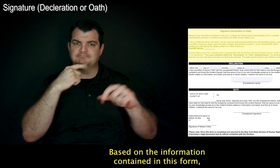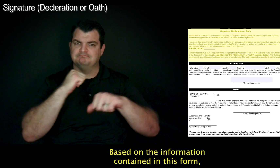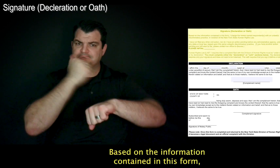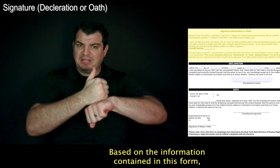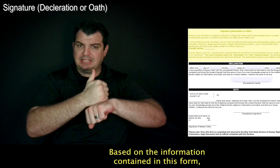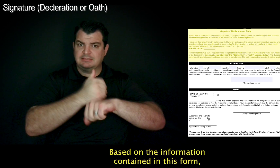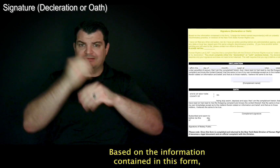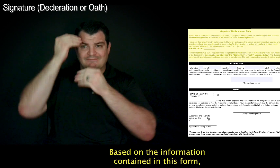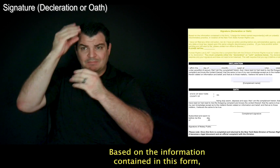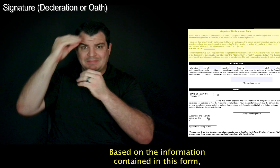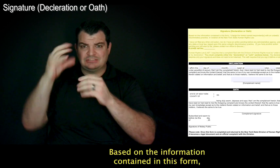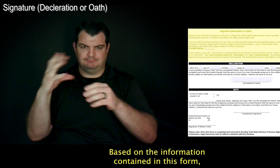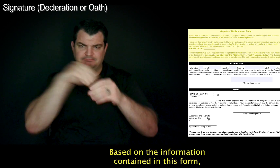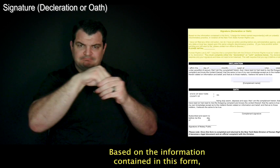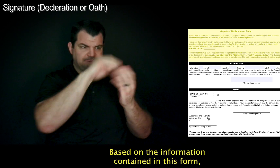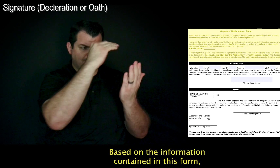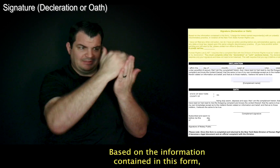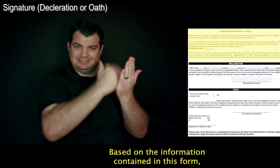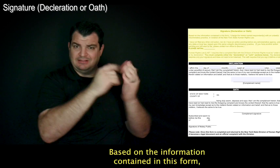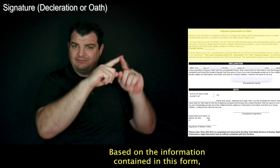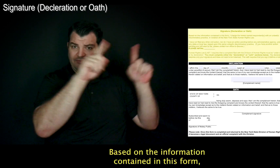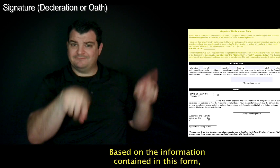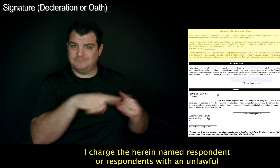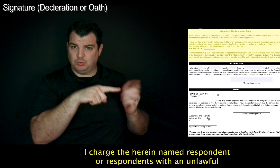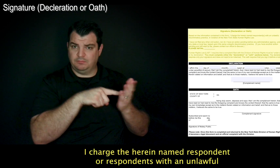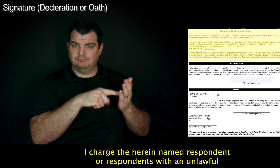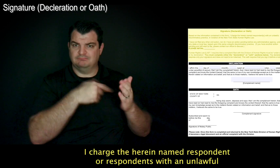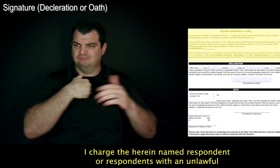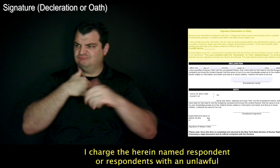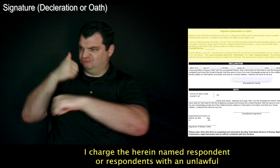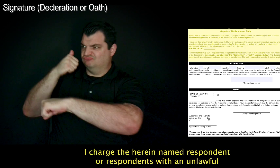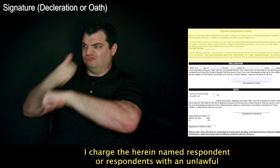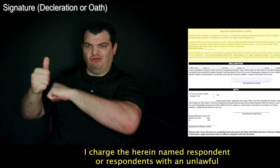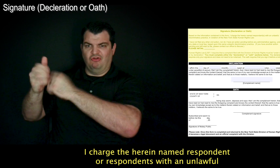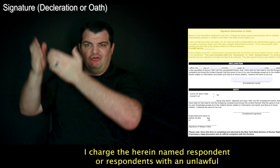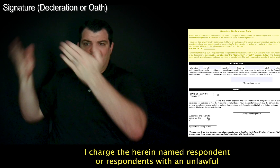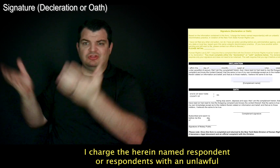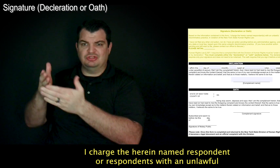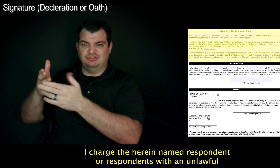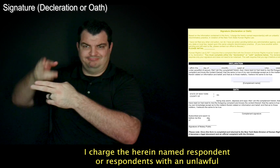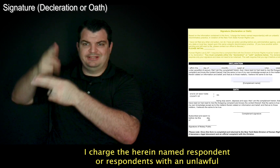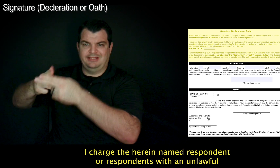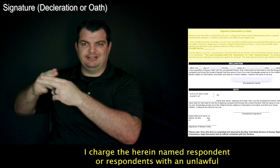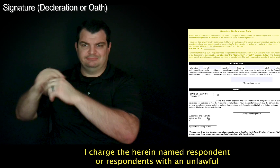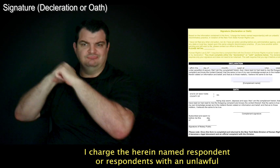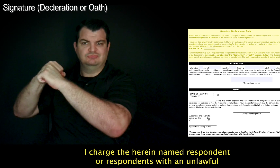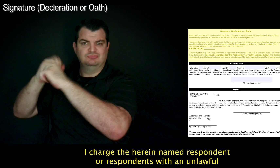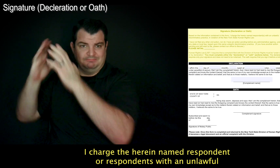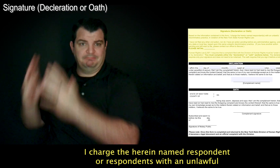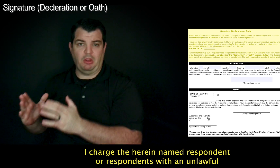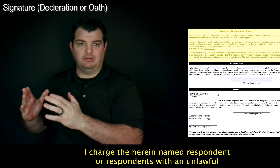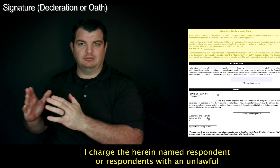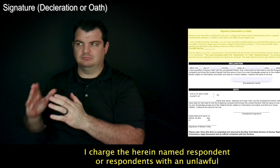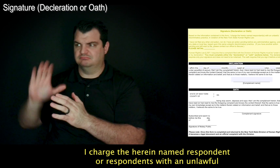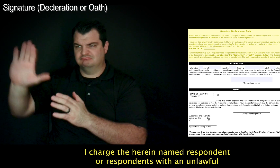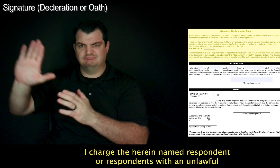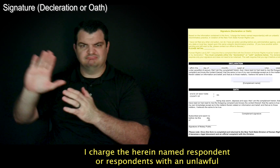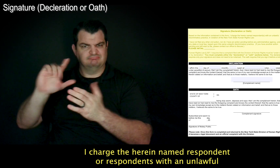Based on the information contained in this form, I charge the herein named respondent or respondents with an unlawful